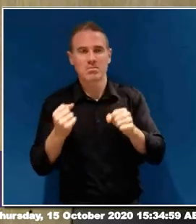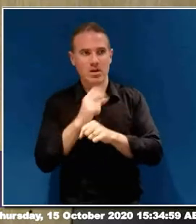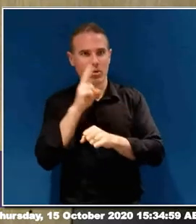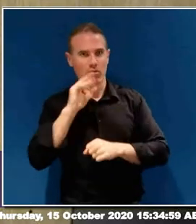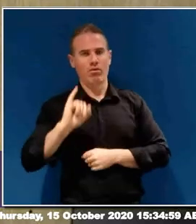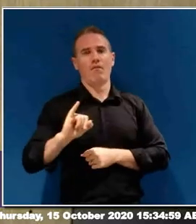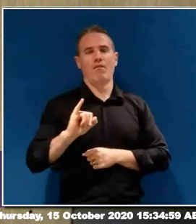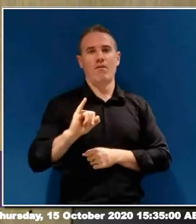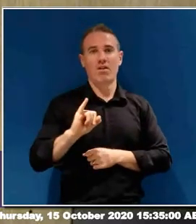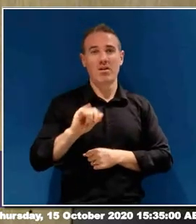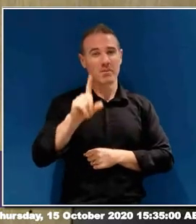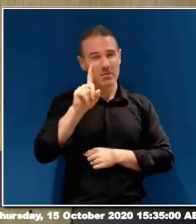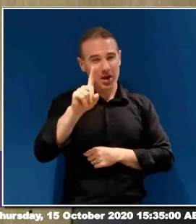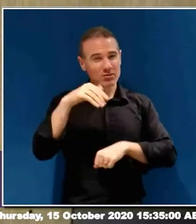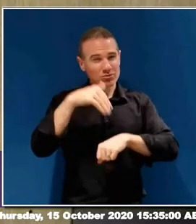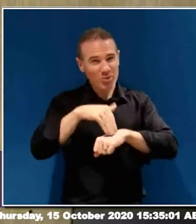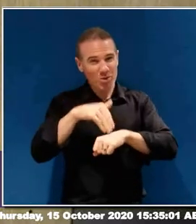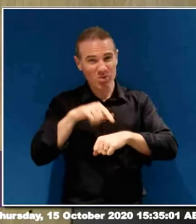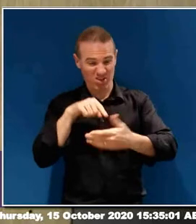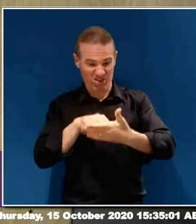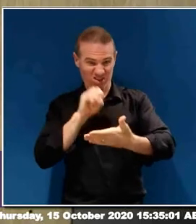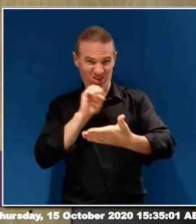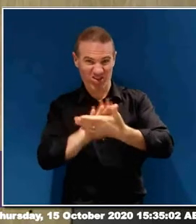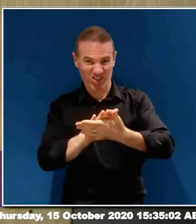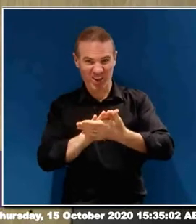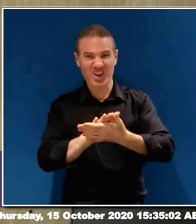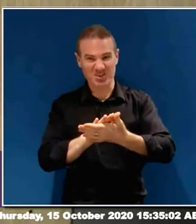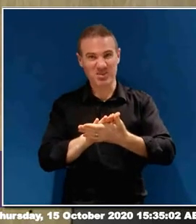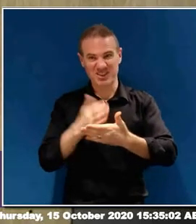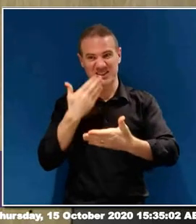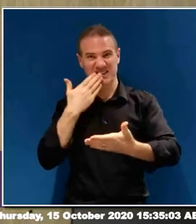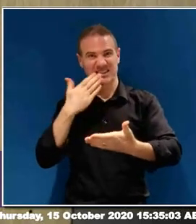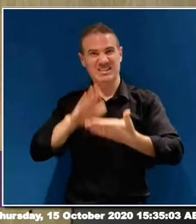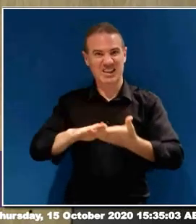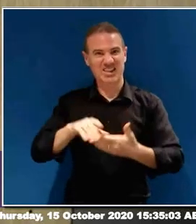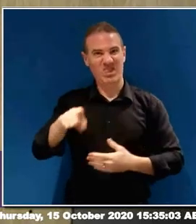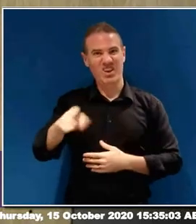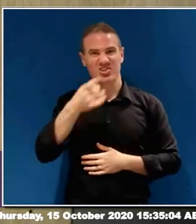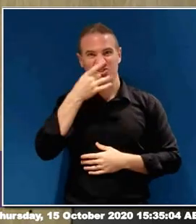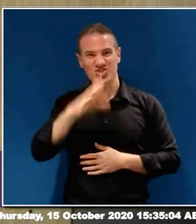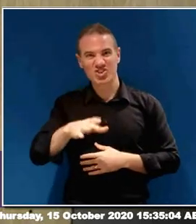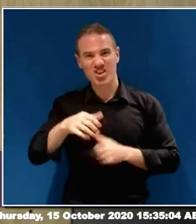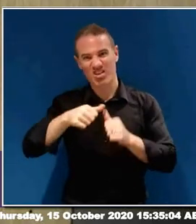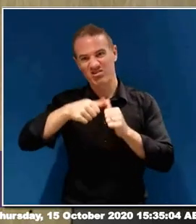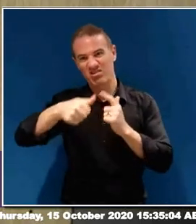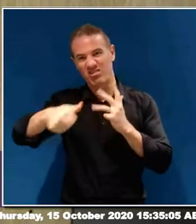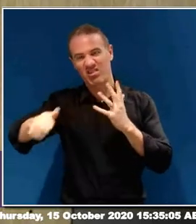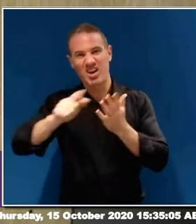So it has - it can have flow-on adverse effects even if... Prejudicial effects, absolutely.